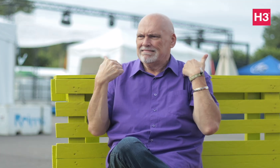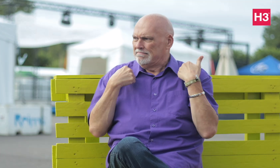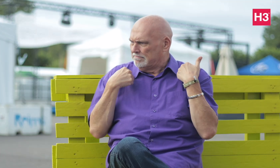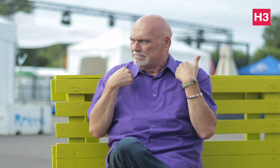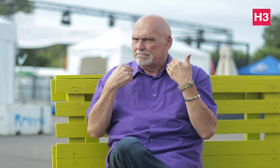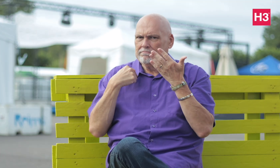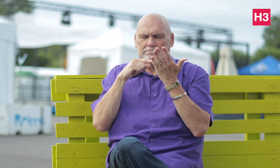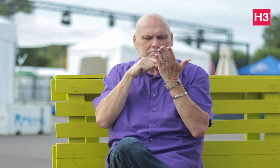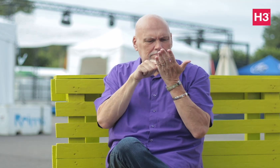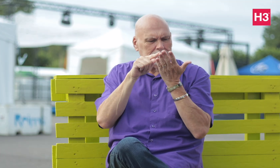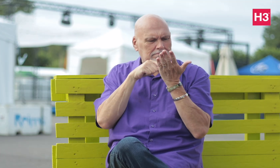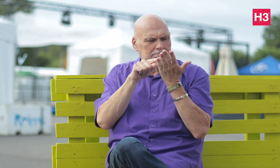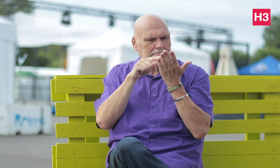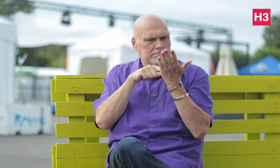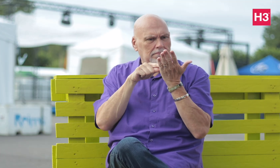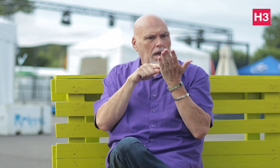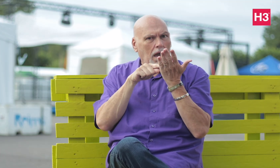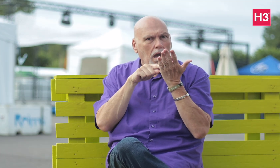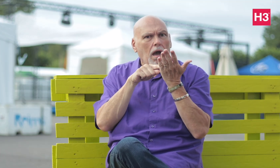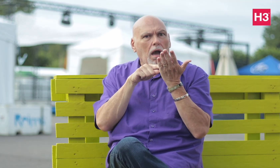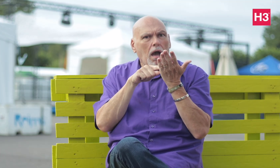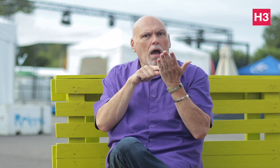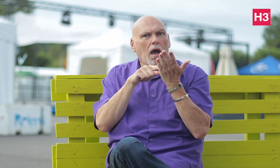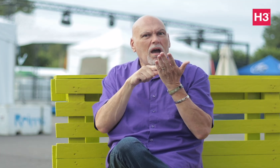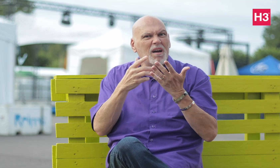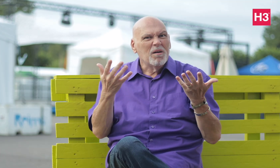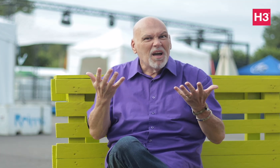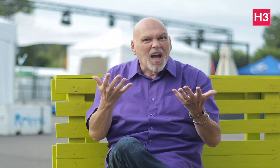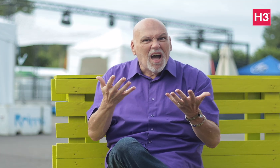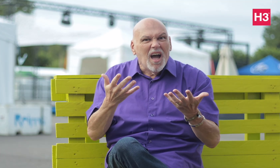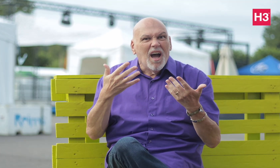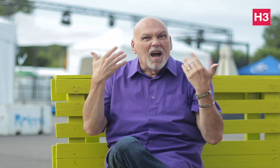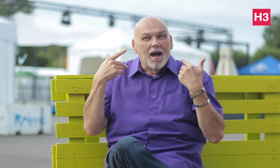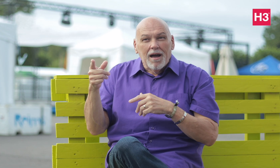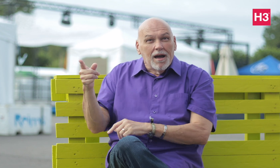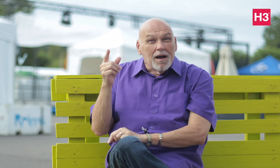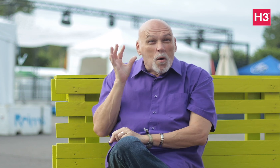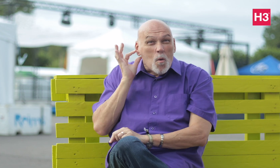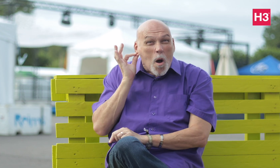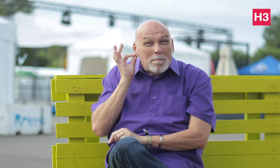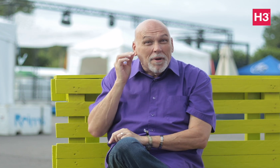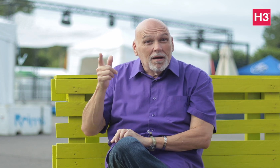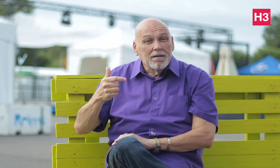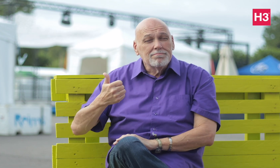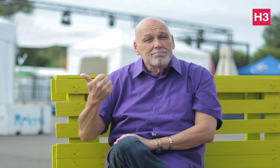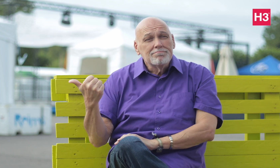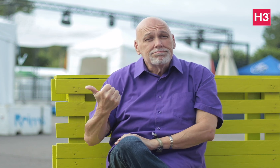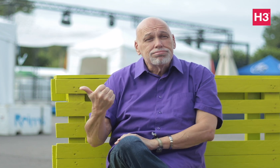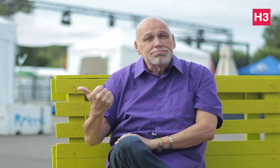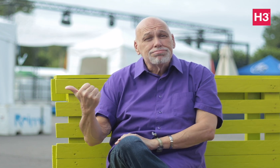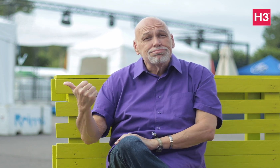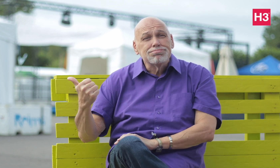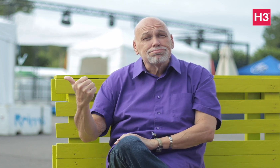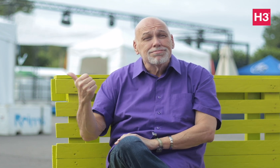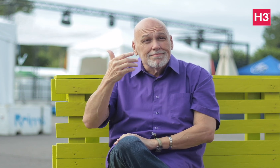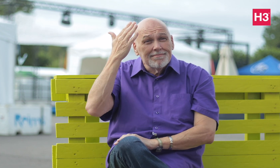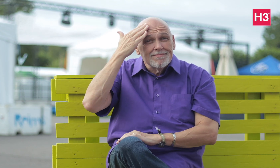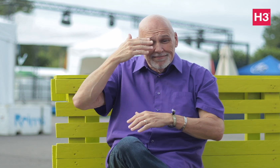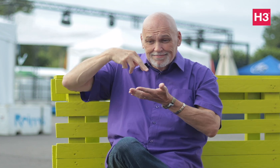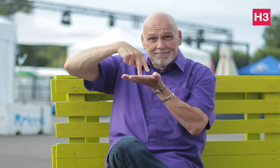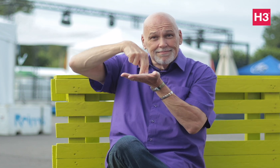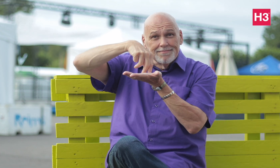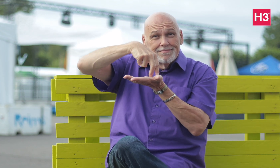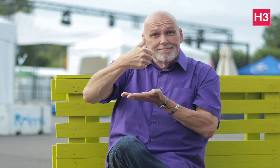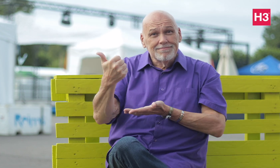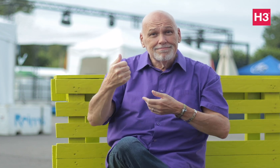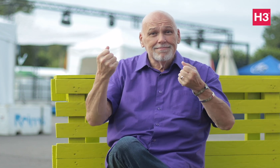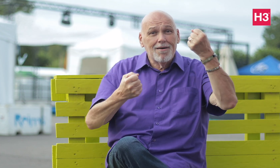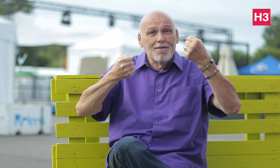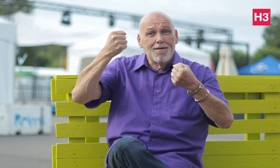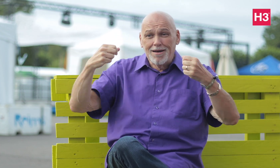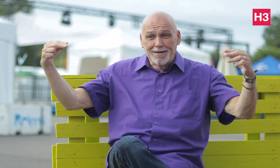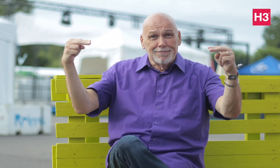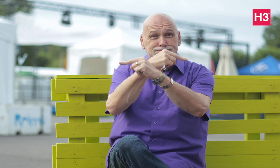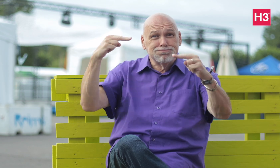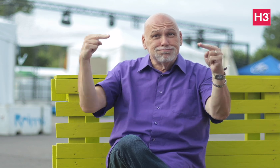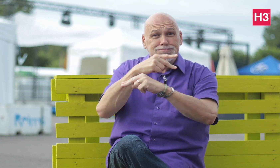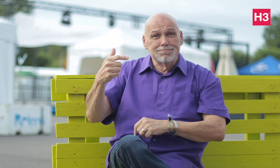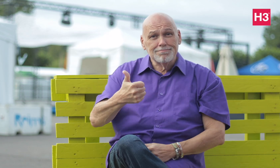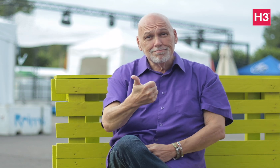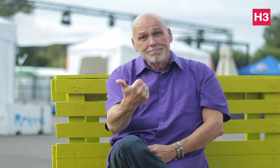She’s truly fascinating! A hitchhiker who travels the world!